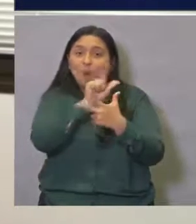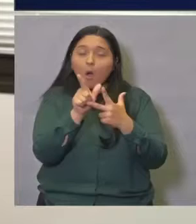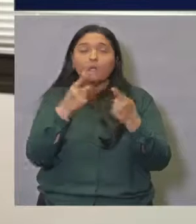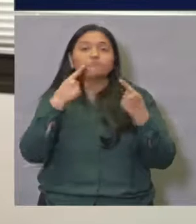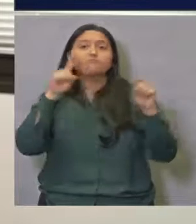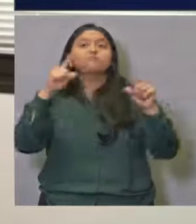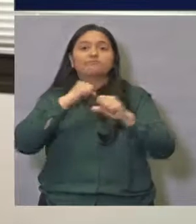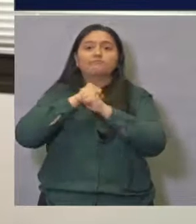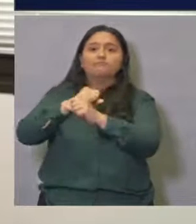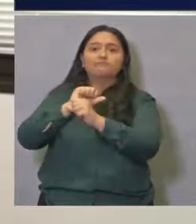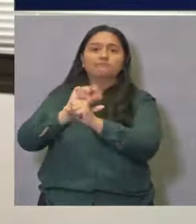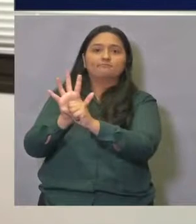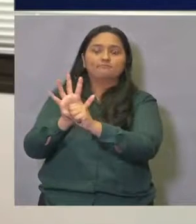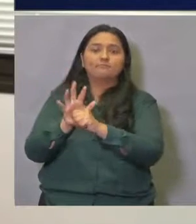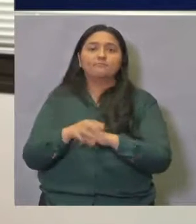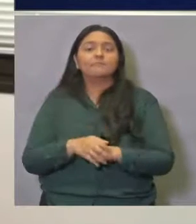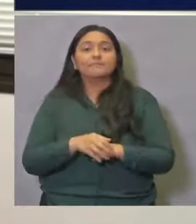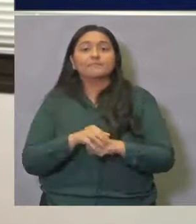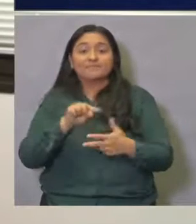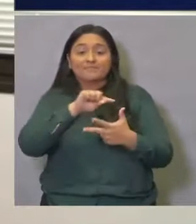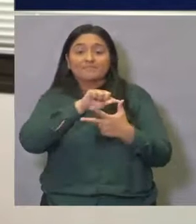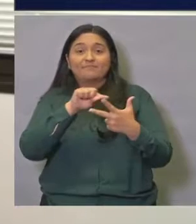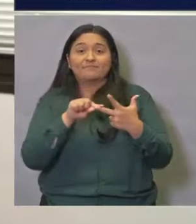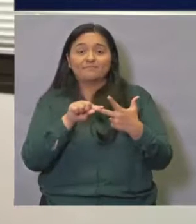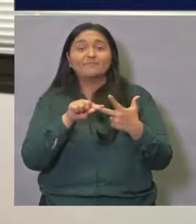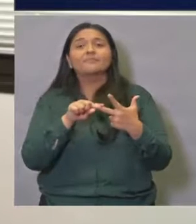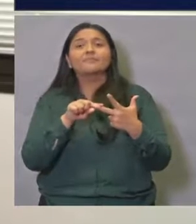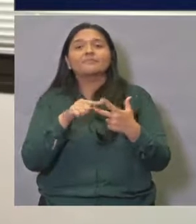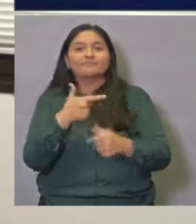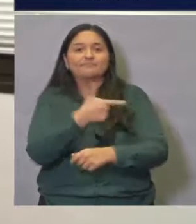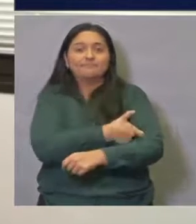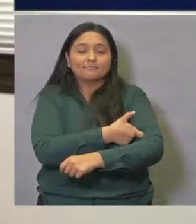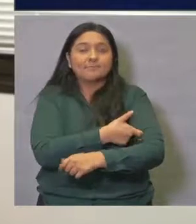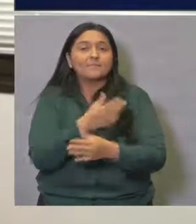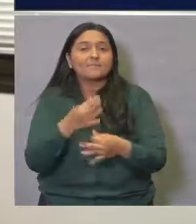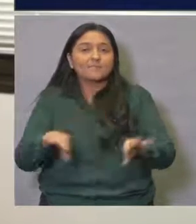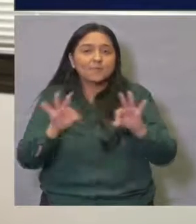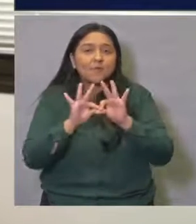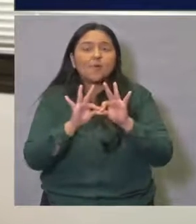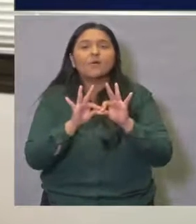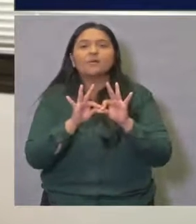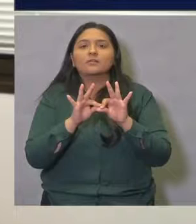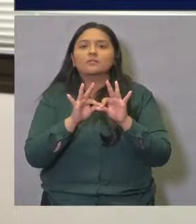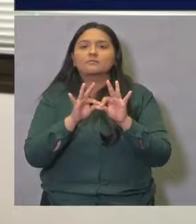AFORTUNADOS QUE EN TAN SÓLO UN AÑO DESDE QUE COMENZÓ LA